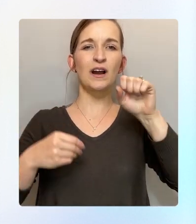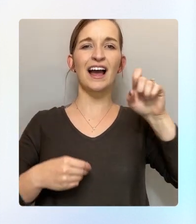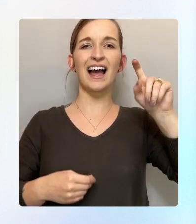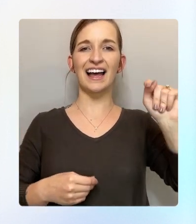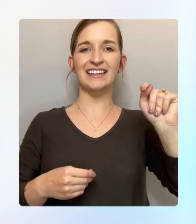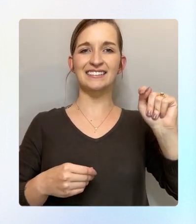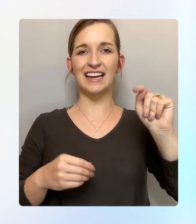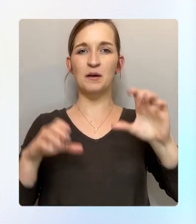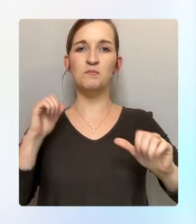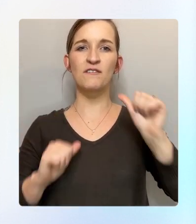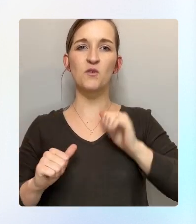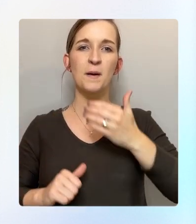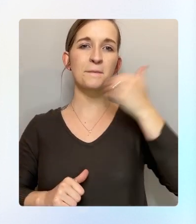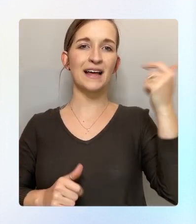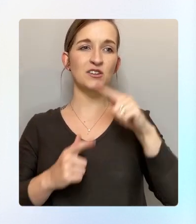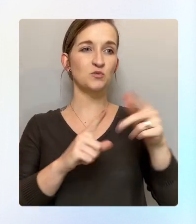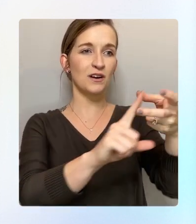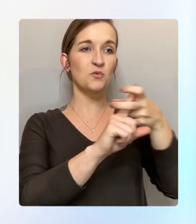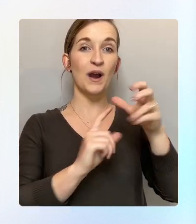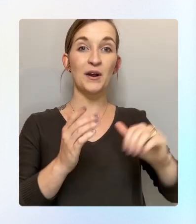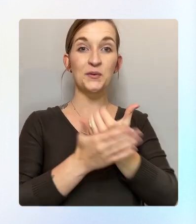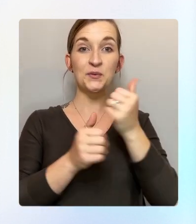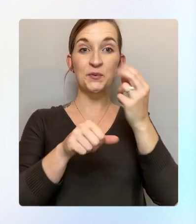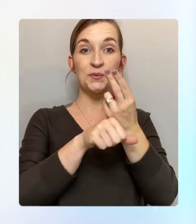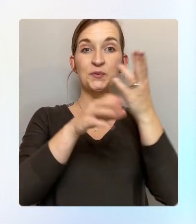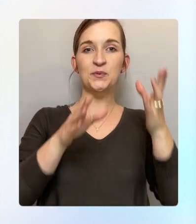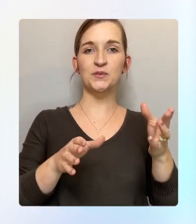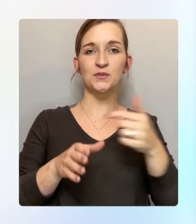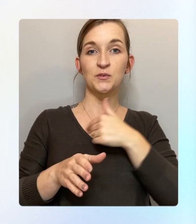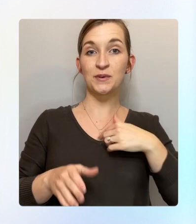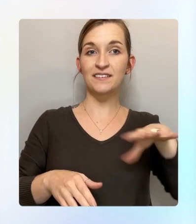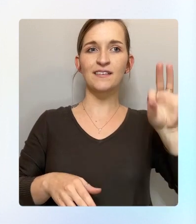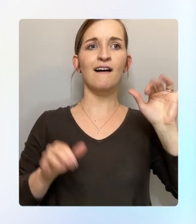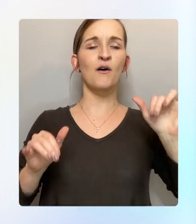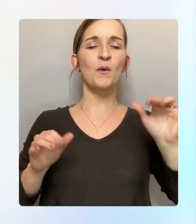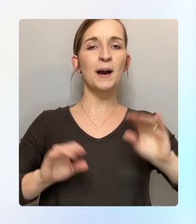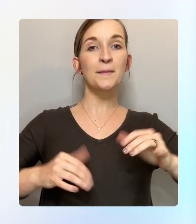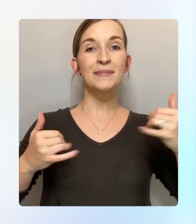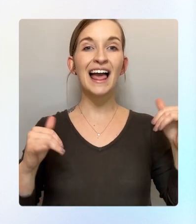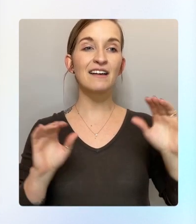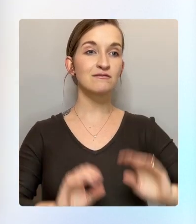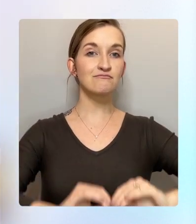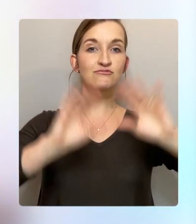paired with store descriptions highlighting both the casual and core player targeted features work best.